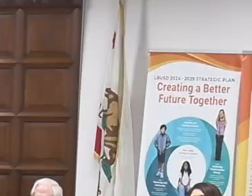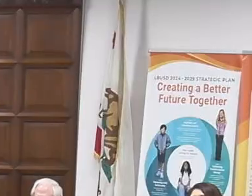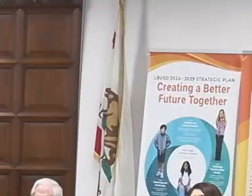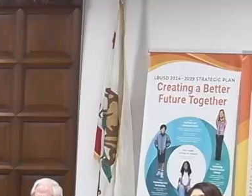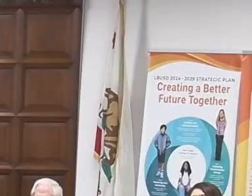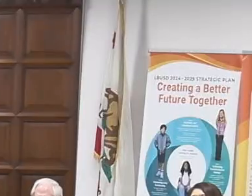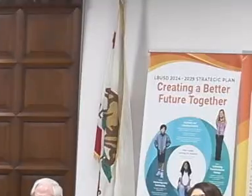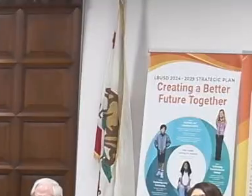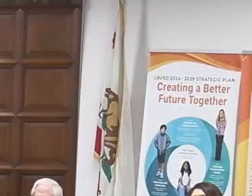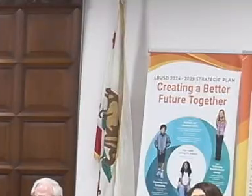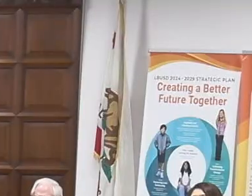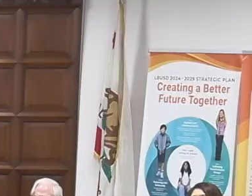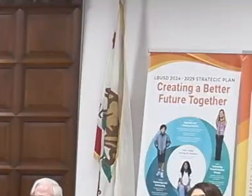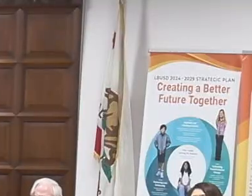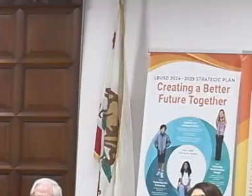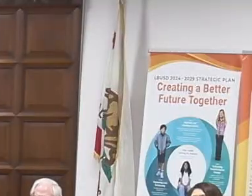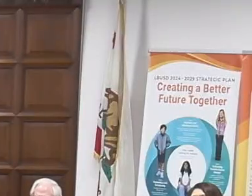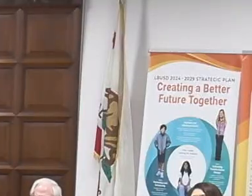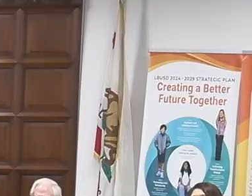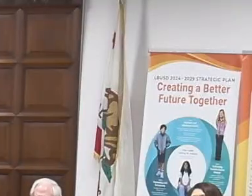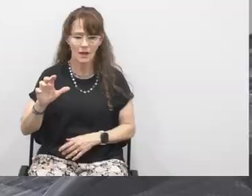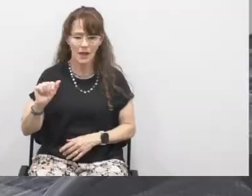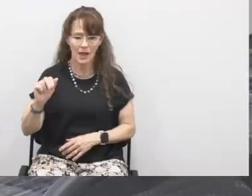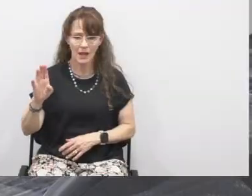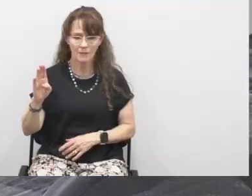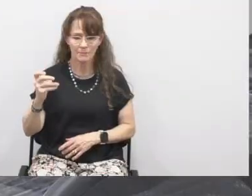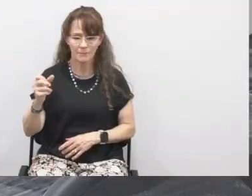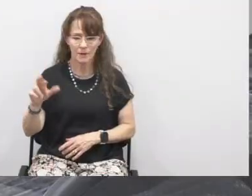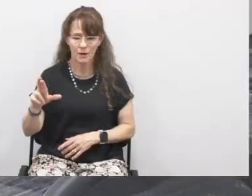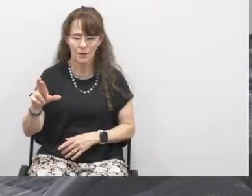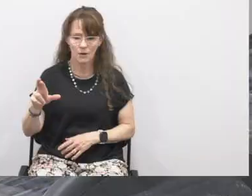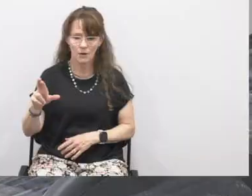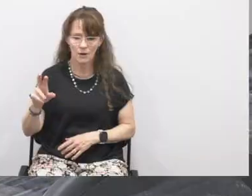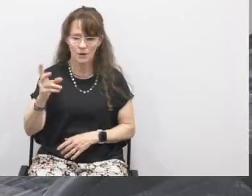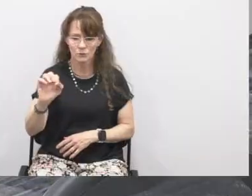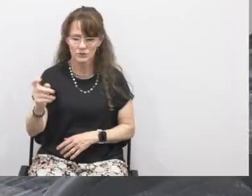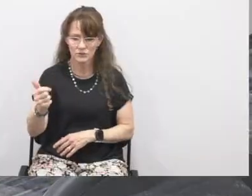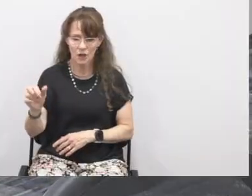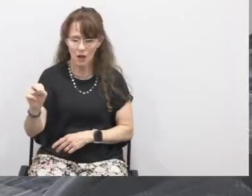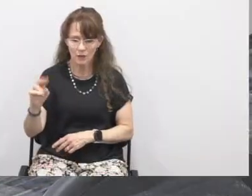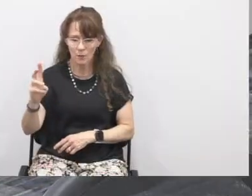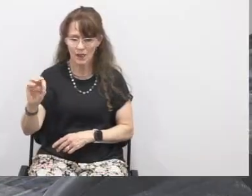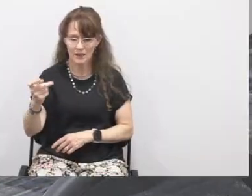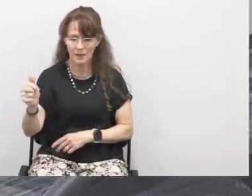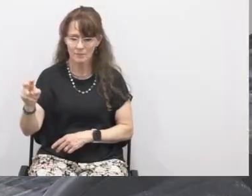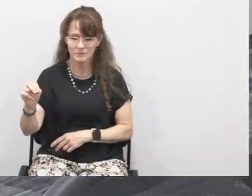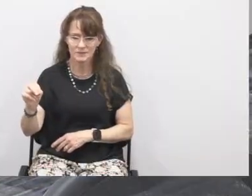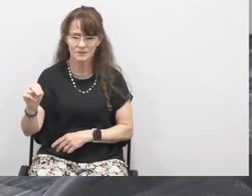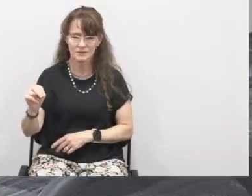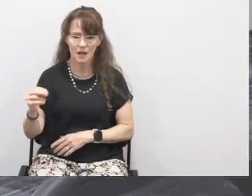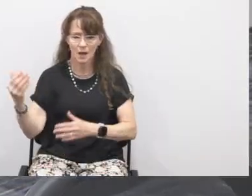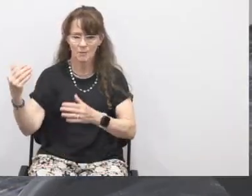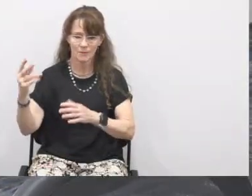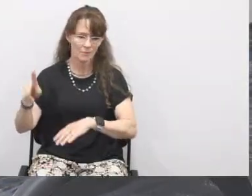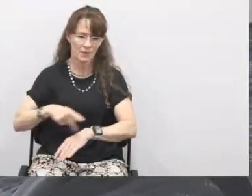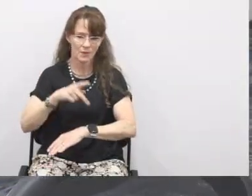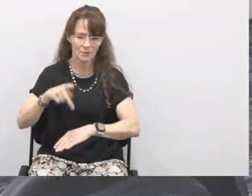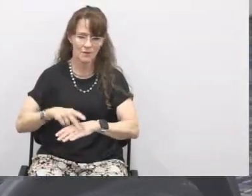Good afternoon all. I am Roshann Reed Williams. I am the very, very proud principal of Washington Middle School,